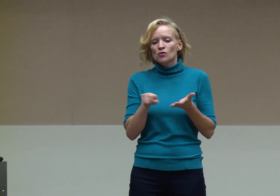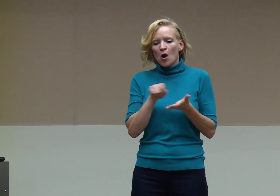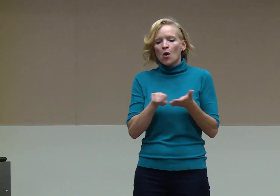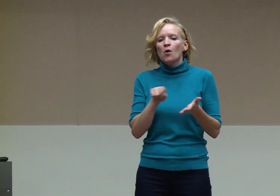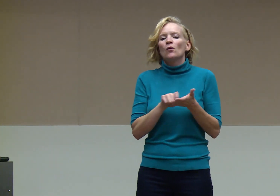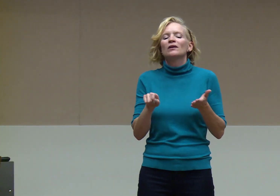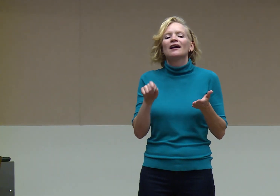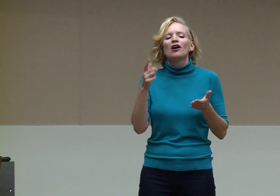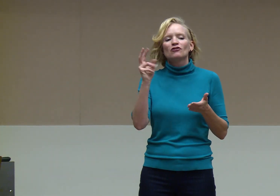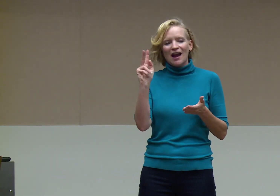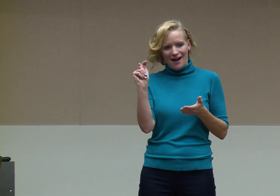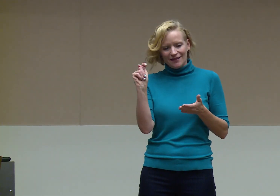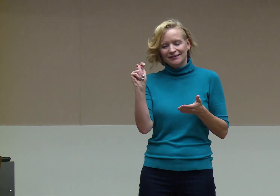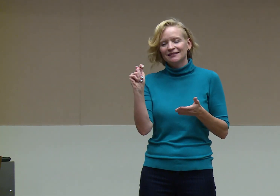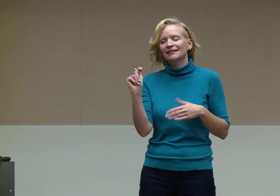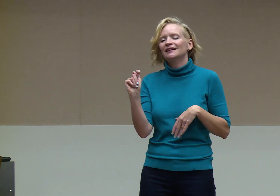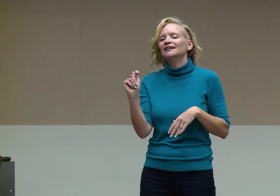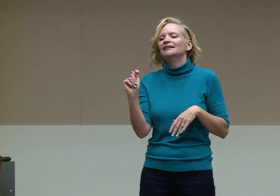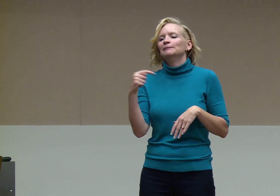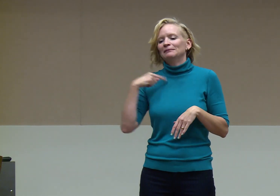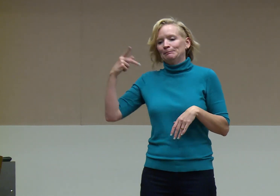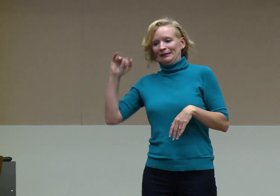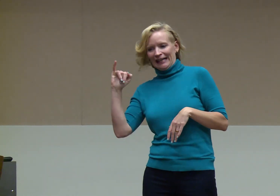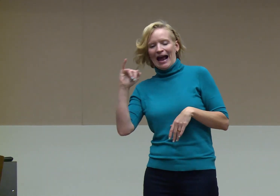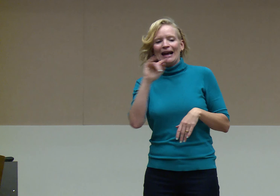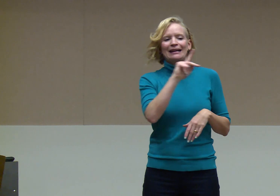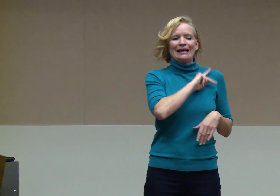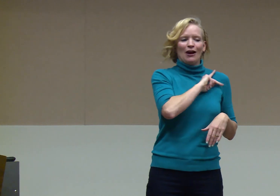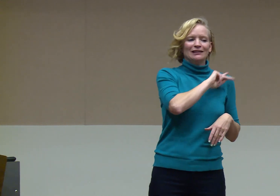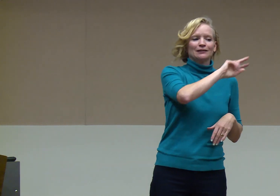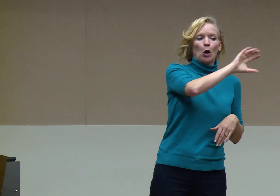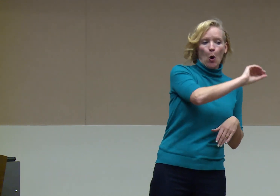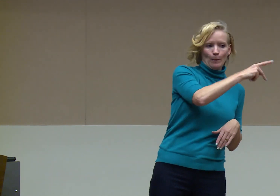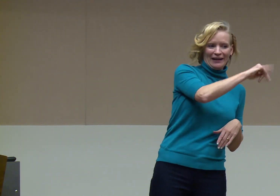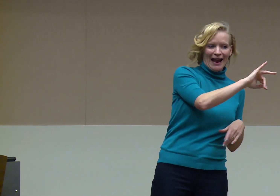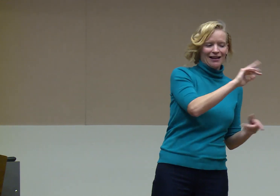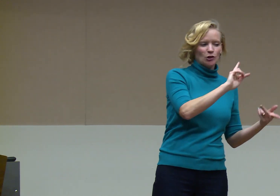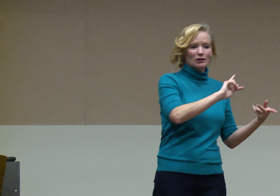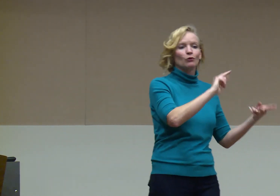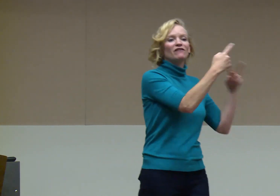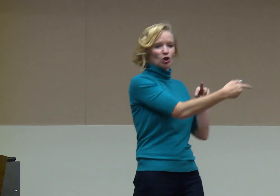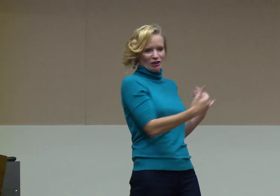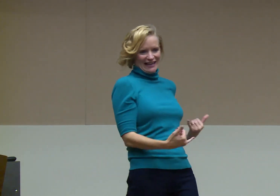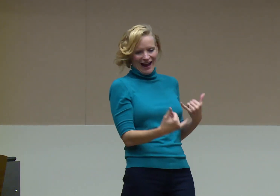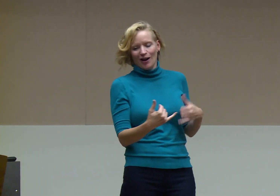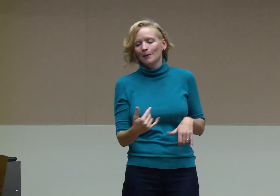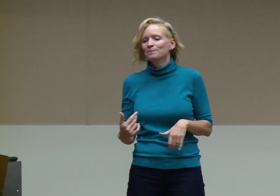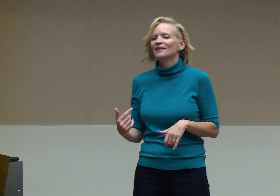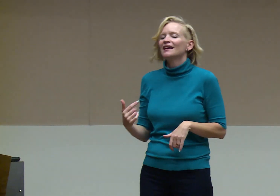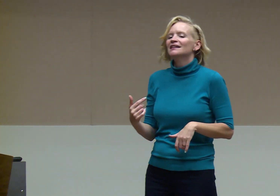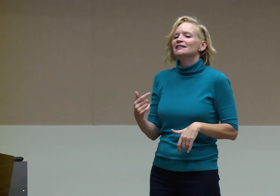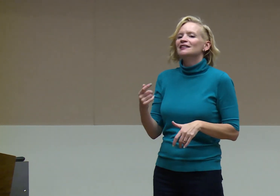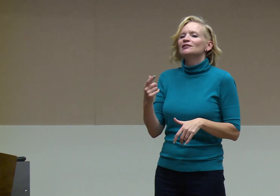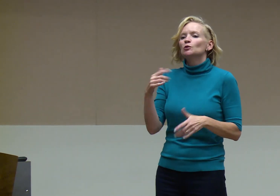So I went ahead and wrote a grant. I was the PI and Karen Dobkins was the co-PI, so flip the tables a little.